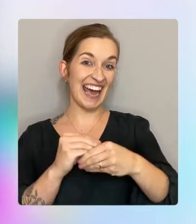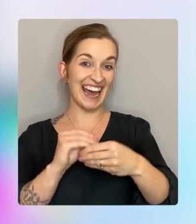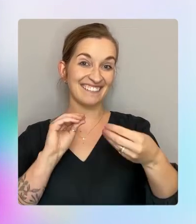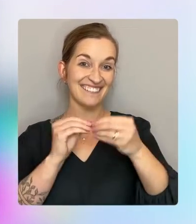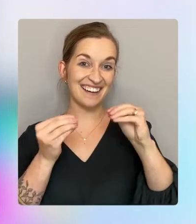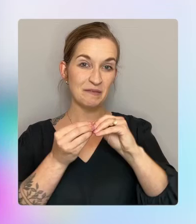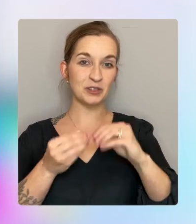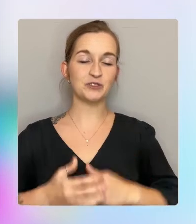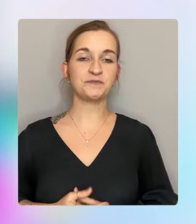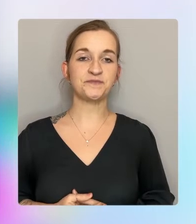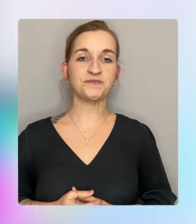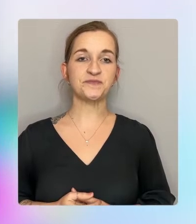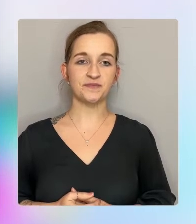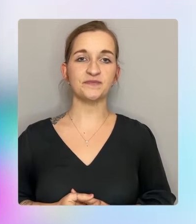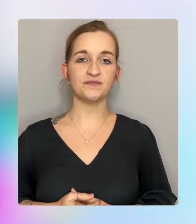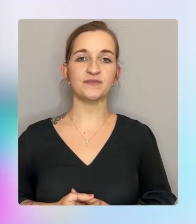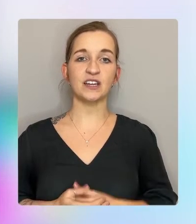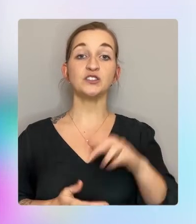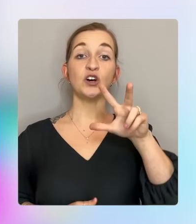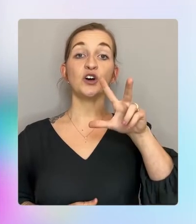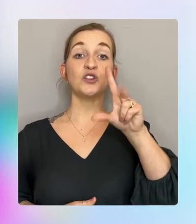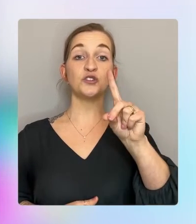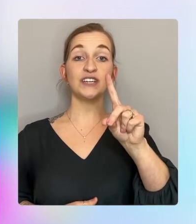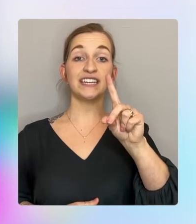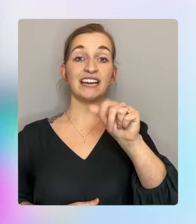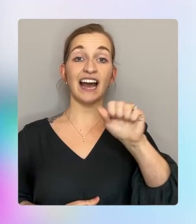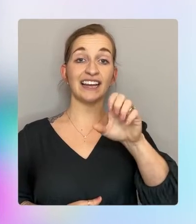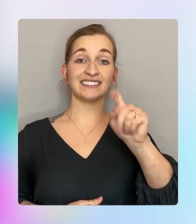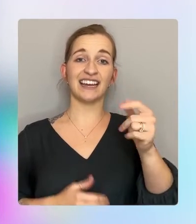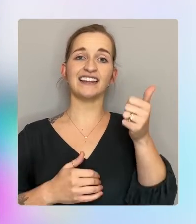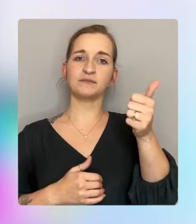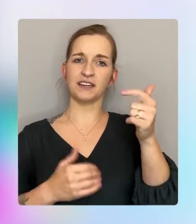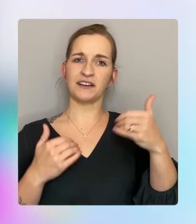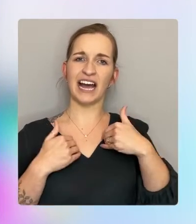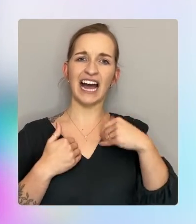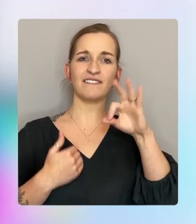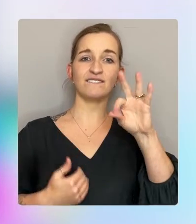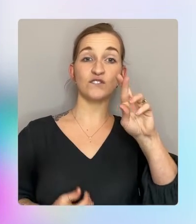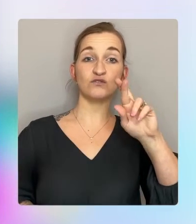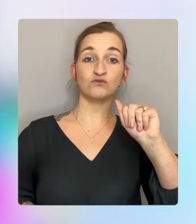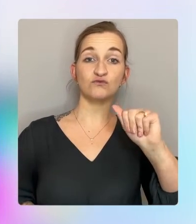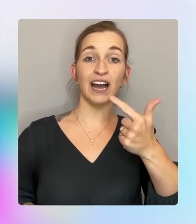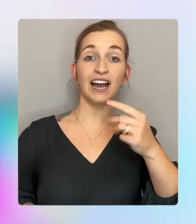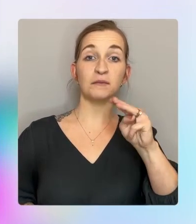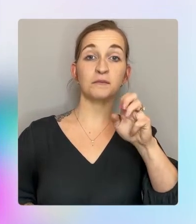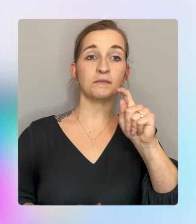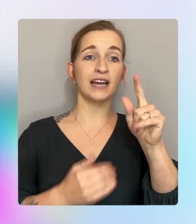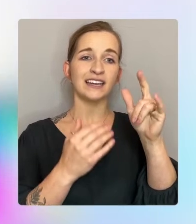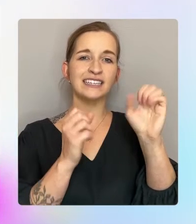As mentioned previously, the 3D assets are made up of fragments that can be pulled apart by applying different transformations.